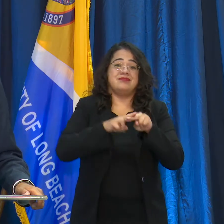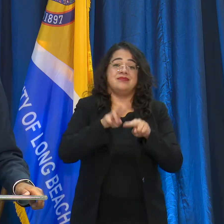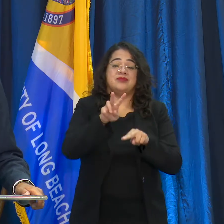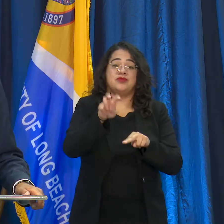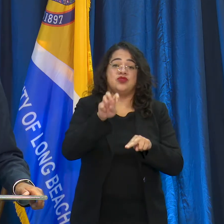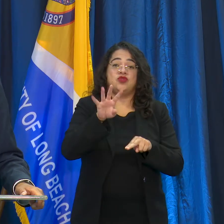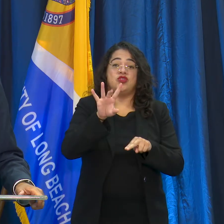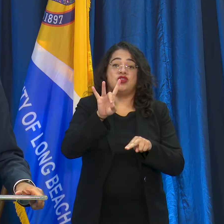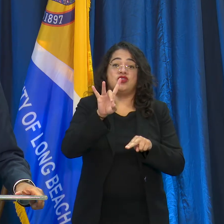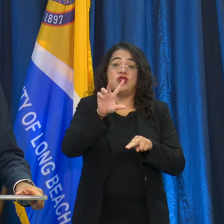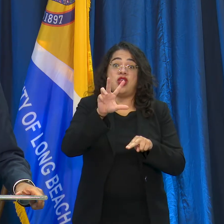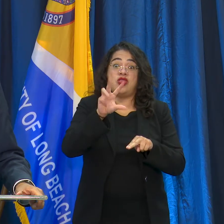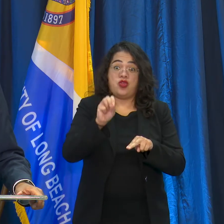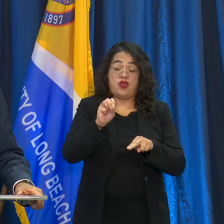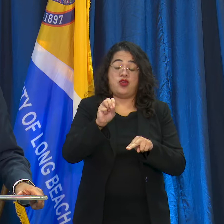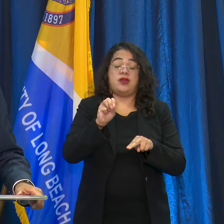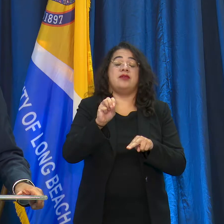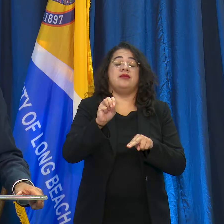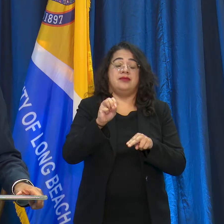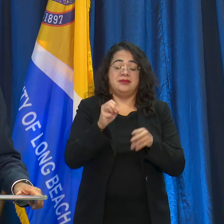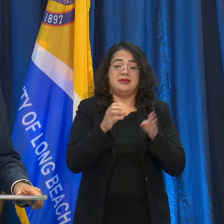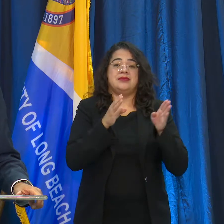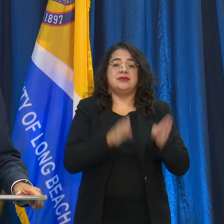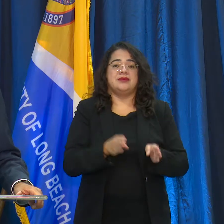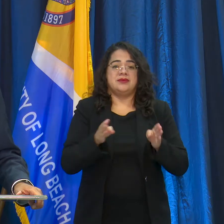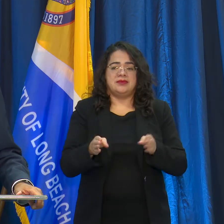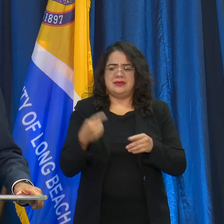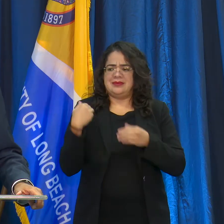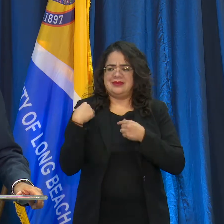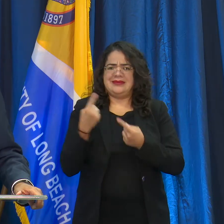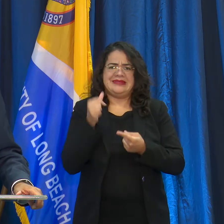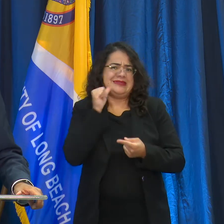individuals since just yesterday. We have 98 people that are